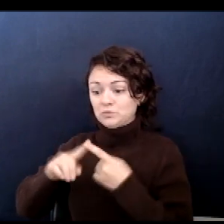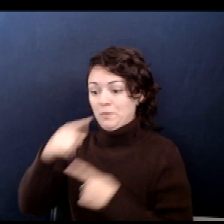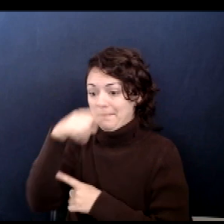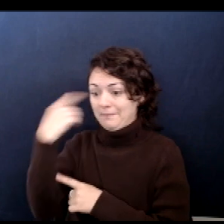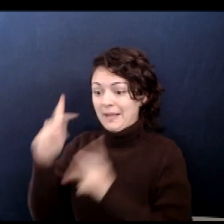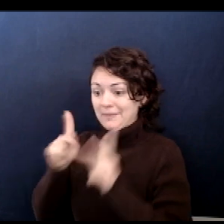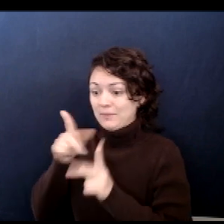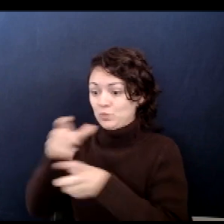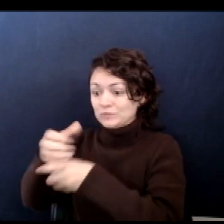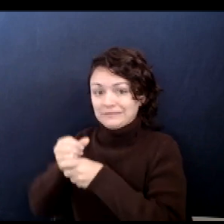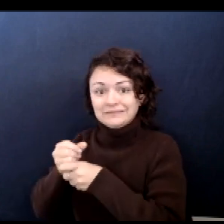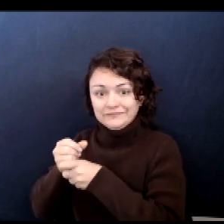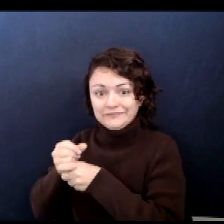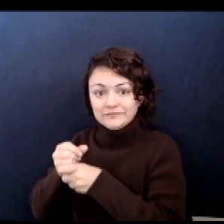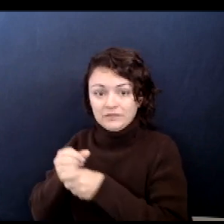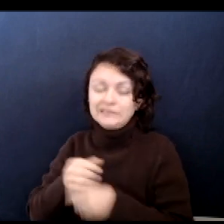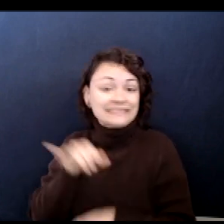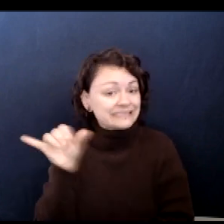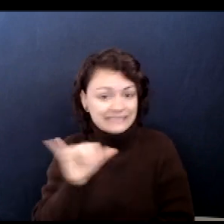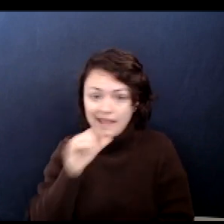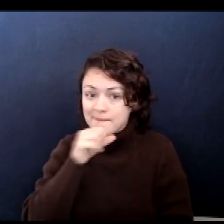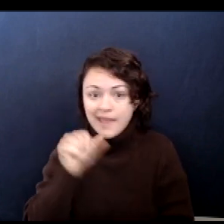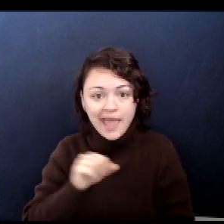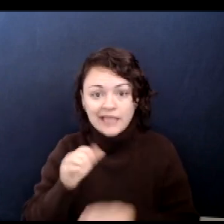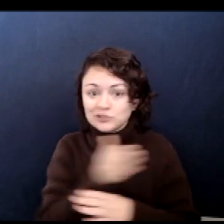those same age ranges that we looked at in the last slide.